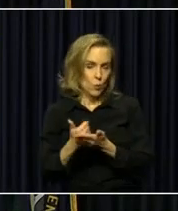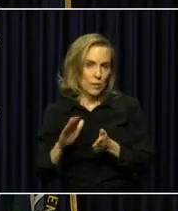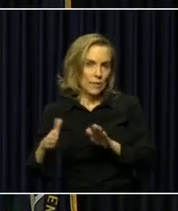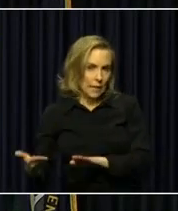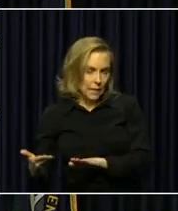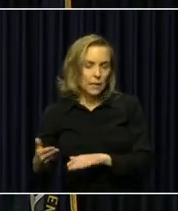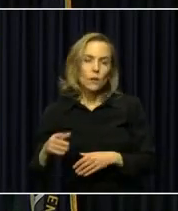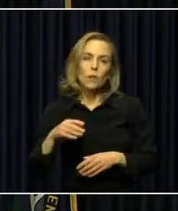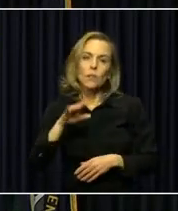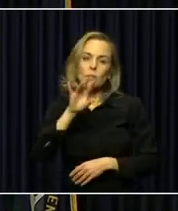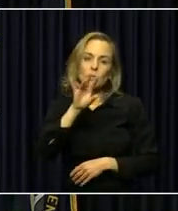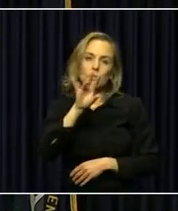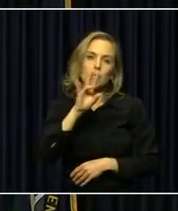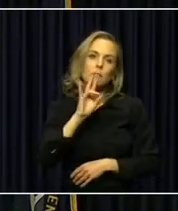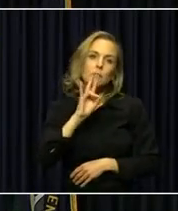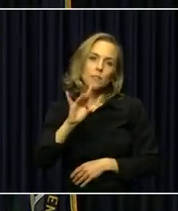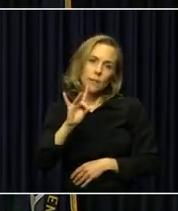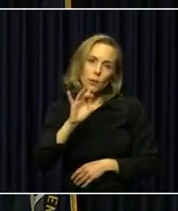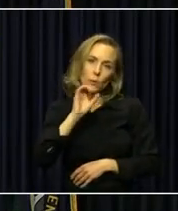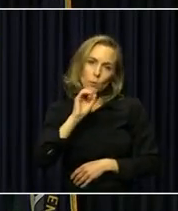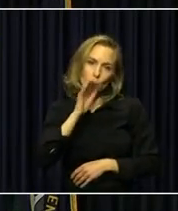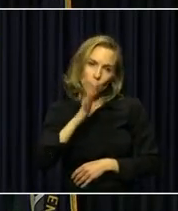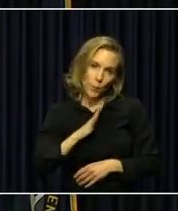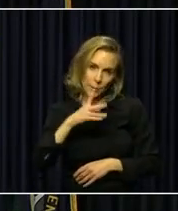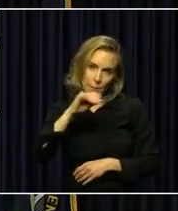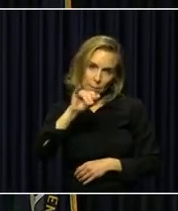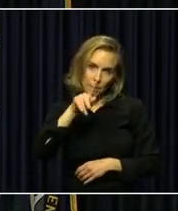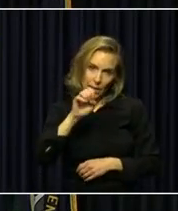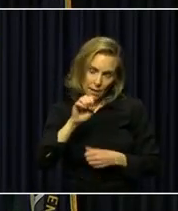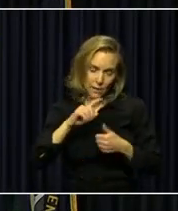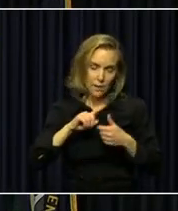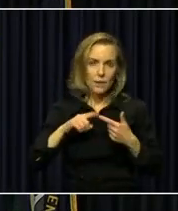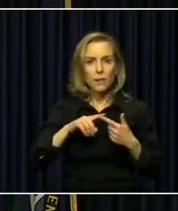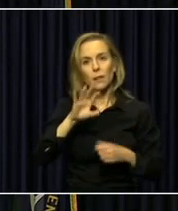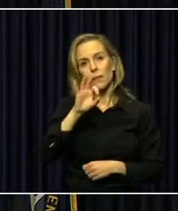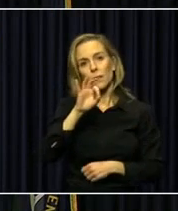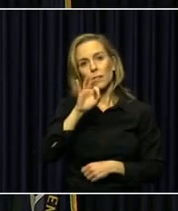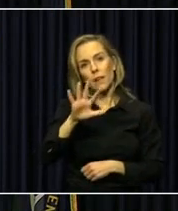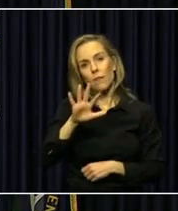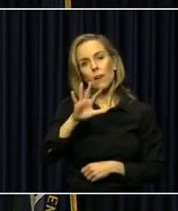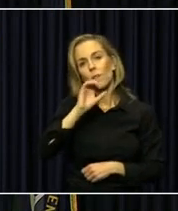PERS NON-HISPANIC, 6.98%